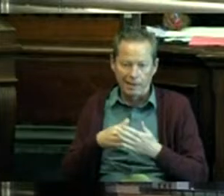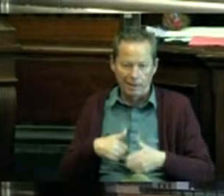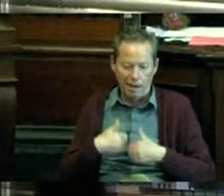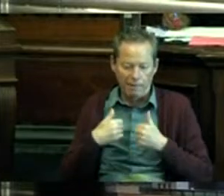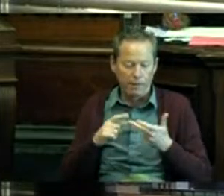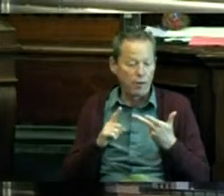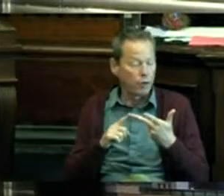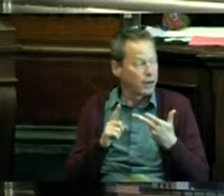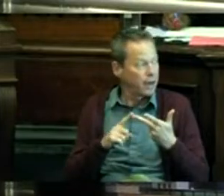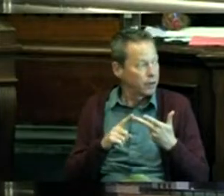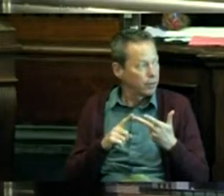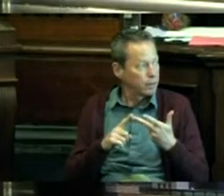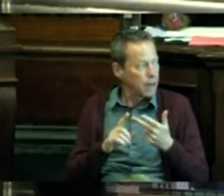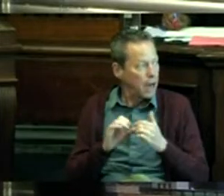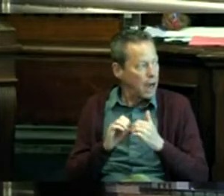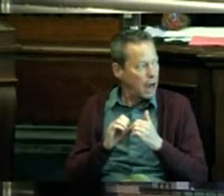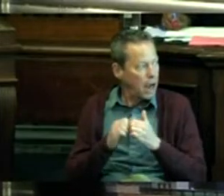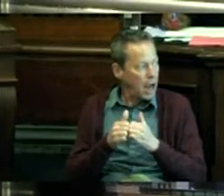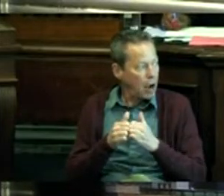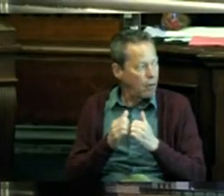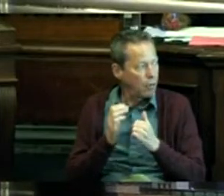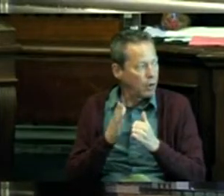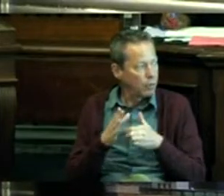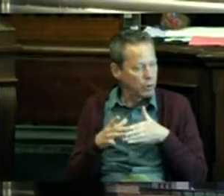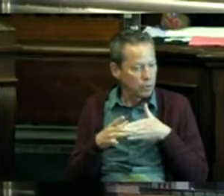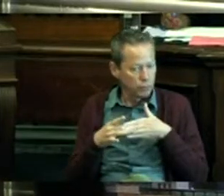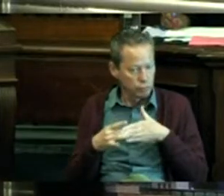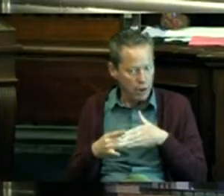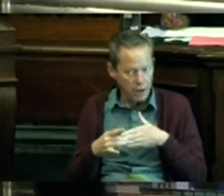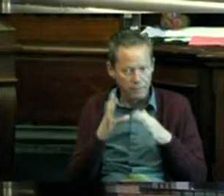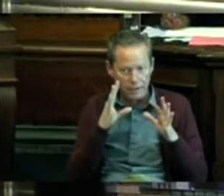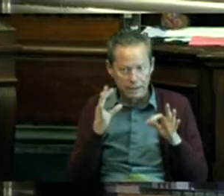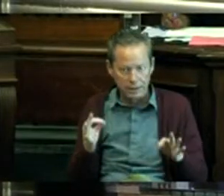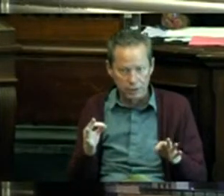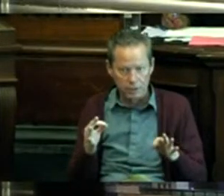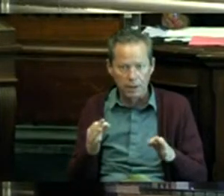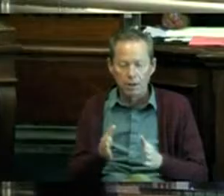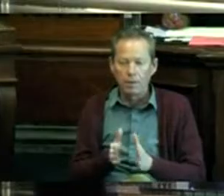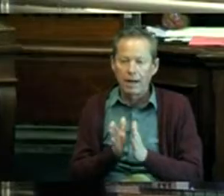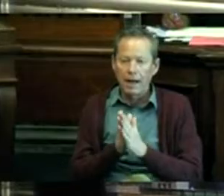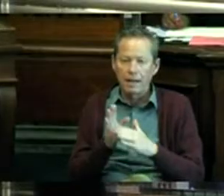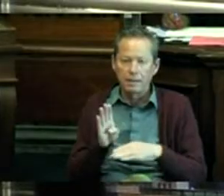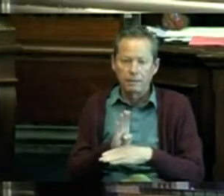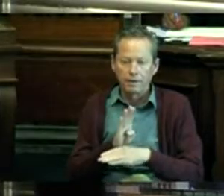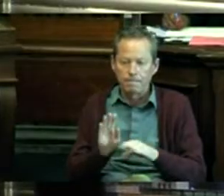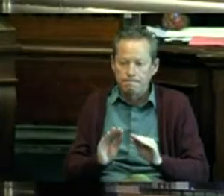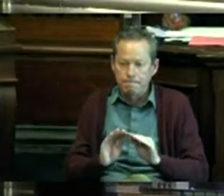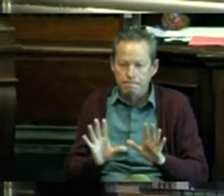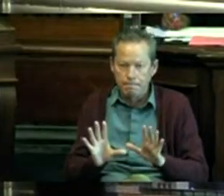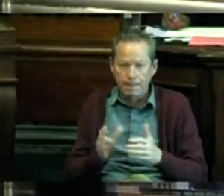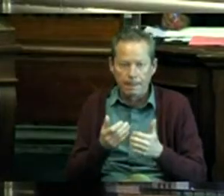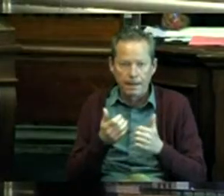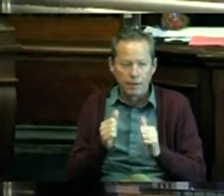help a project manager, a day in the life, and the third category